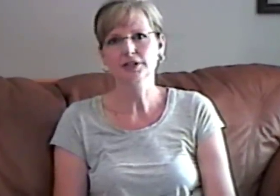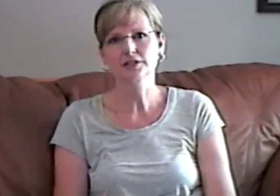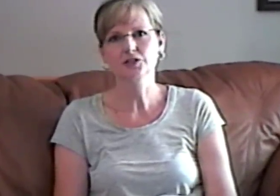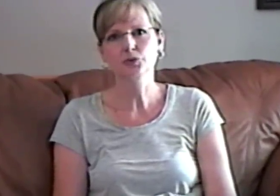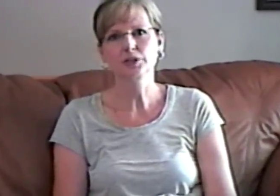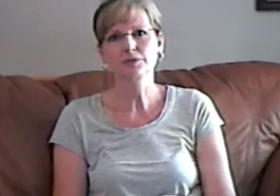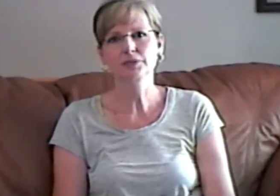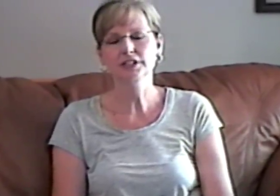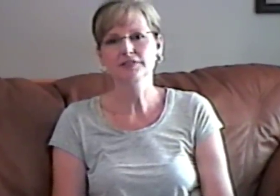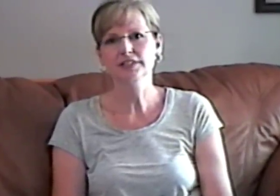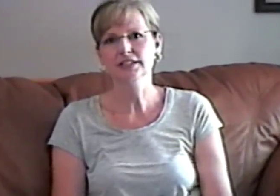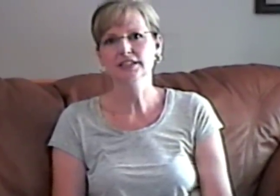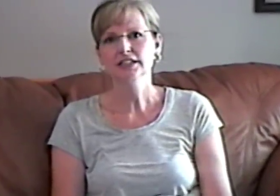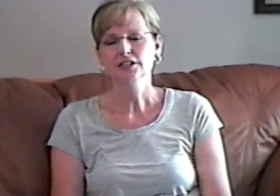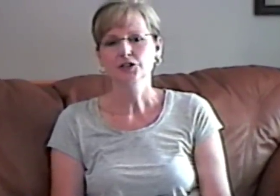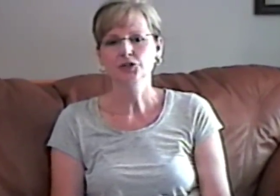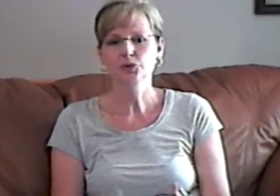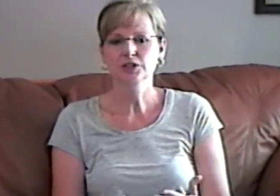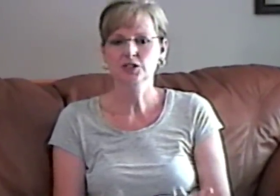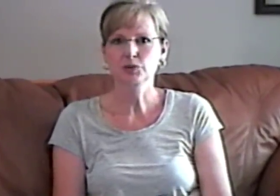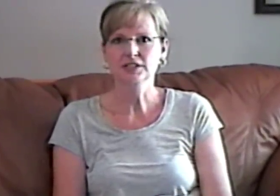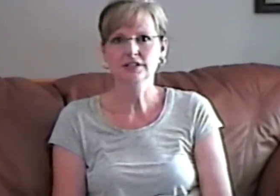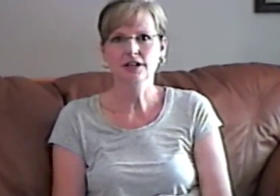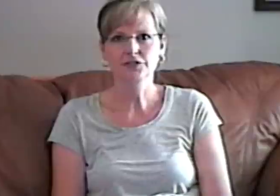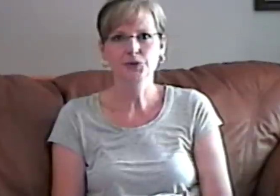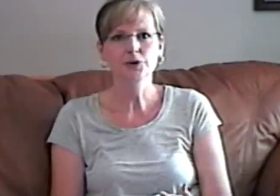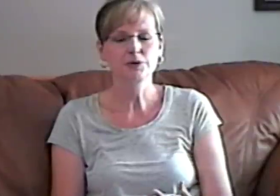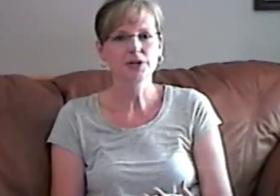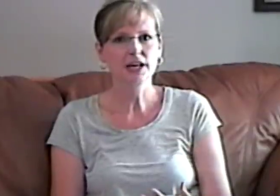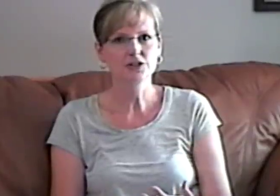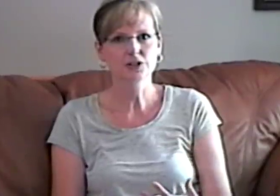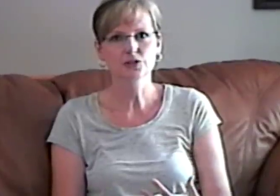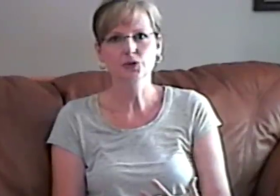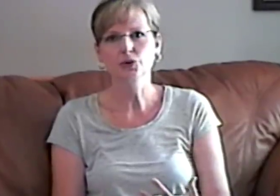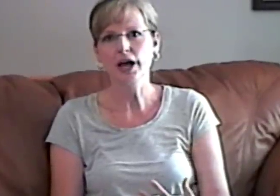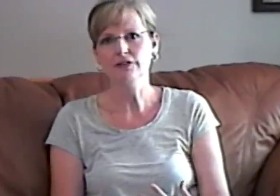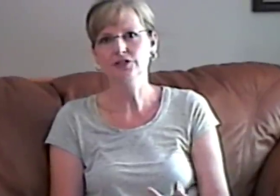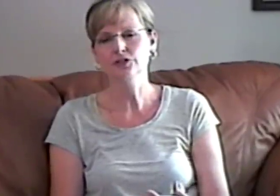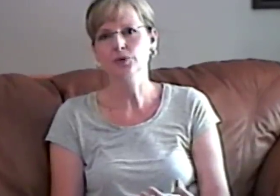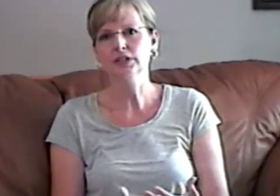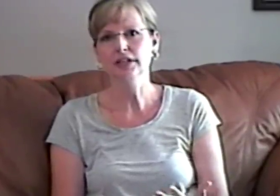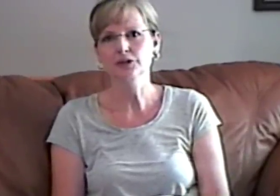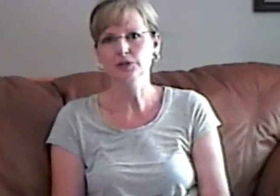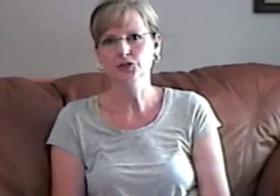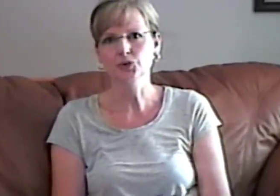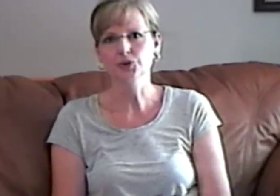because we believe that you express love through communication so you have to know the language